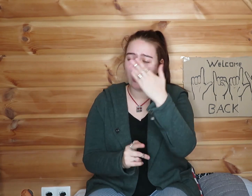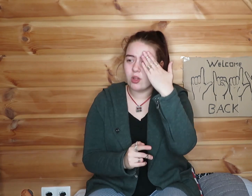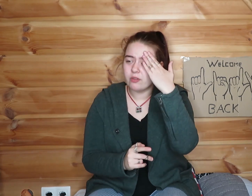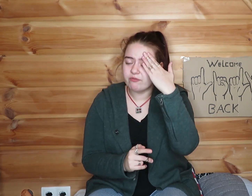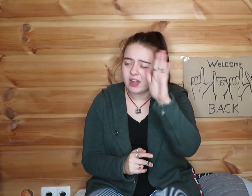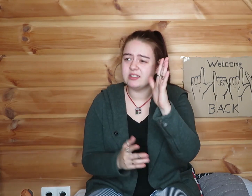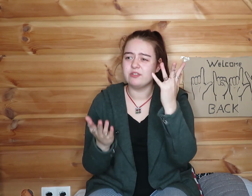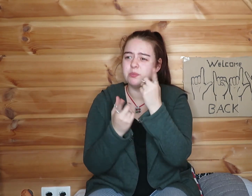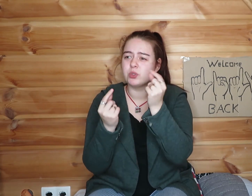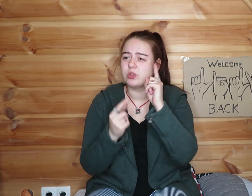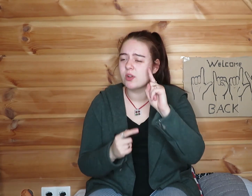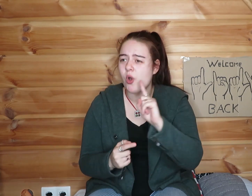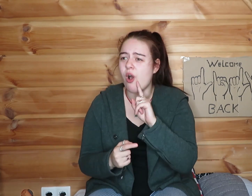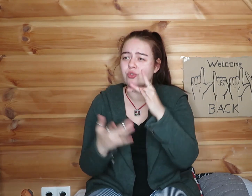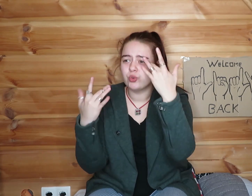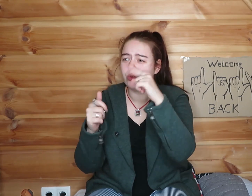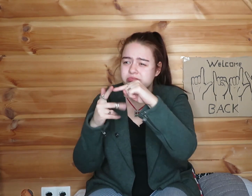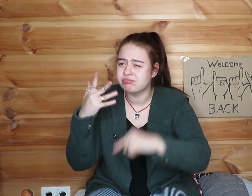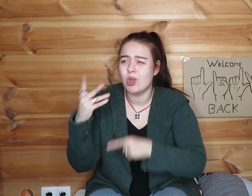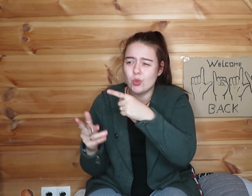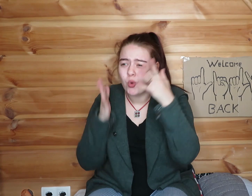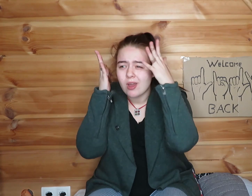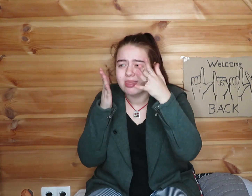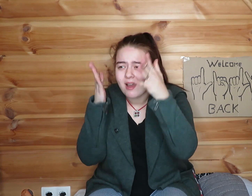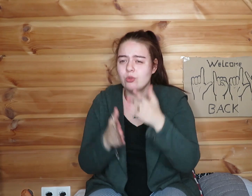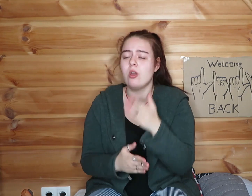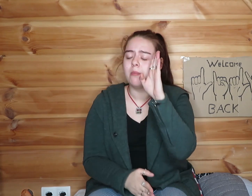what it means to be deaf. They have no idea about so many things.